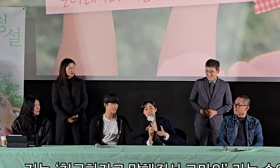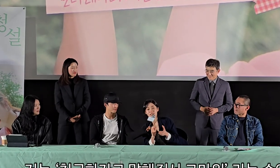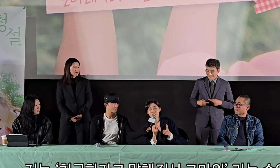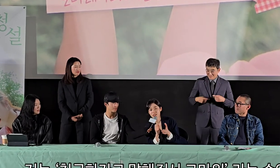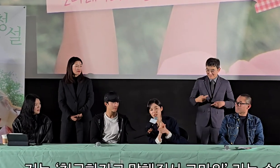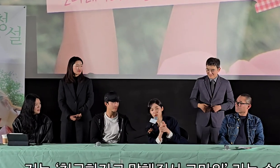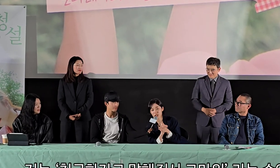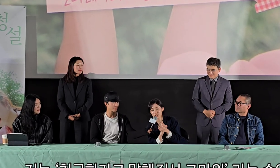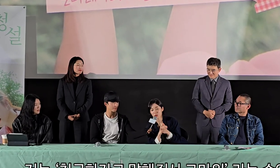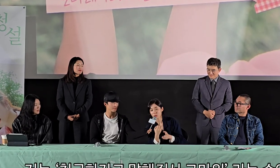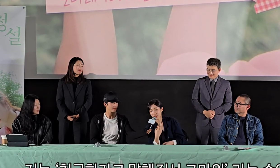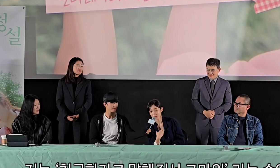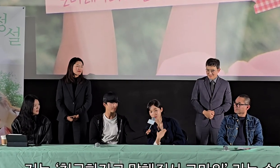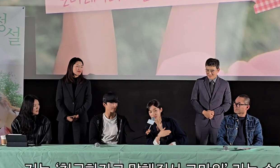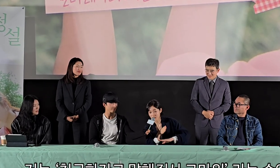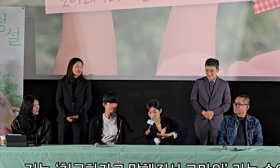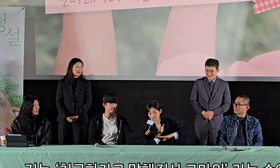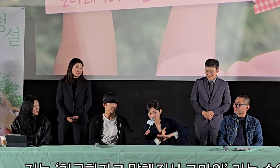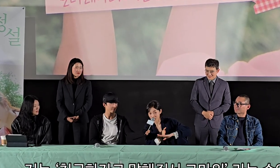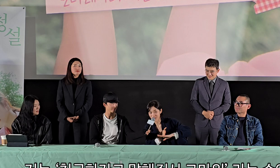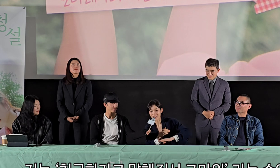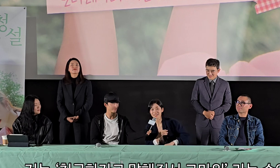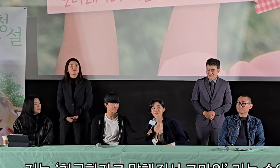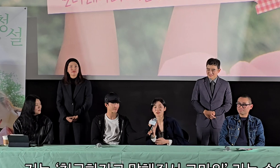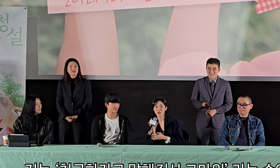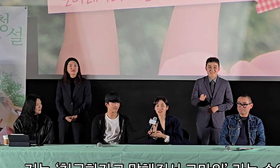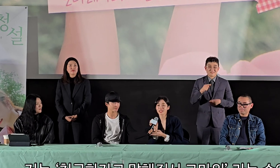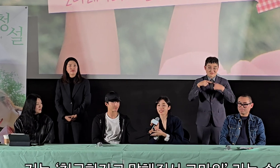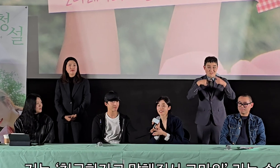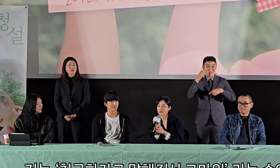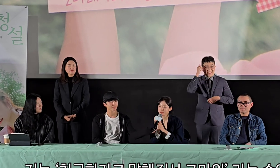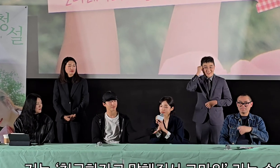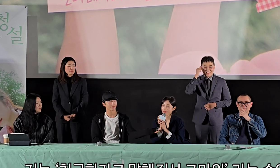I think it's a sign language for 'thank you for asking me to be friends'.